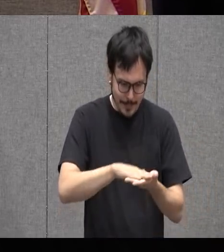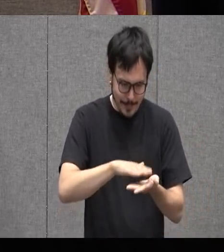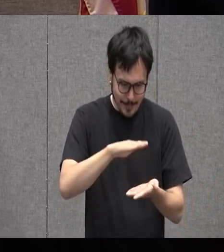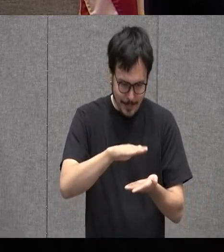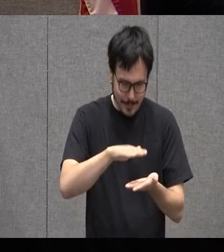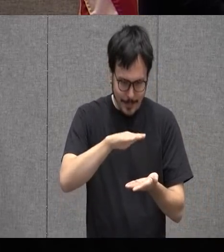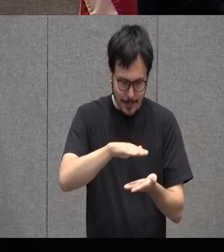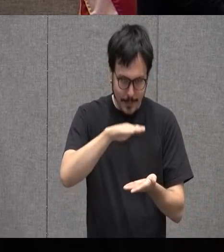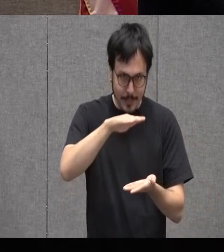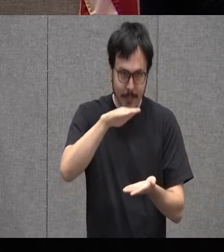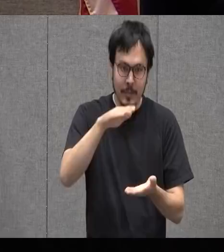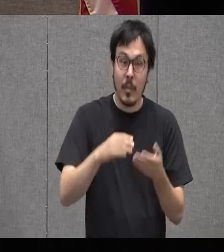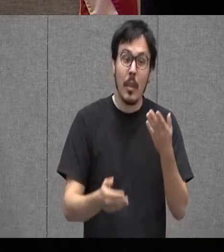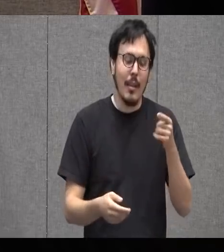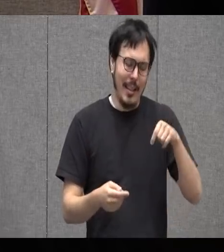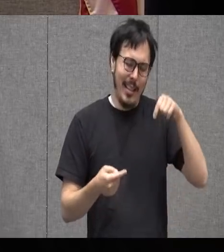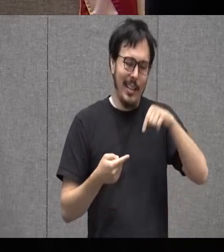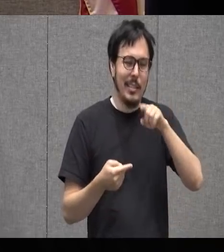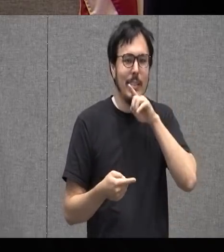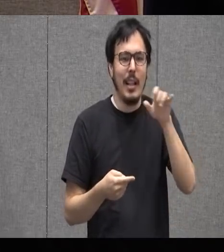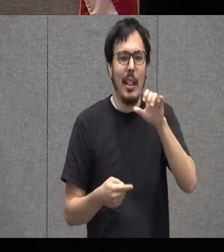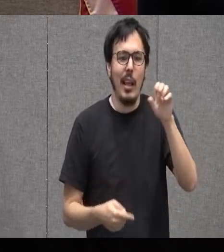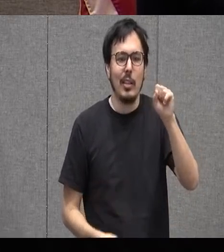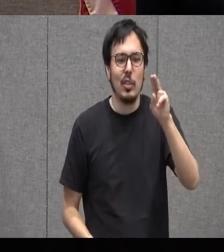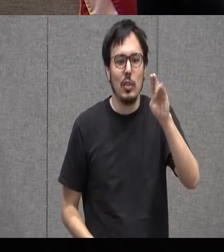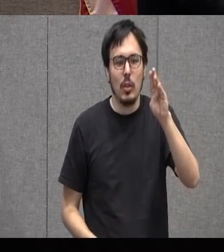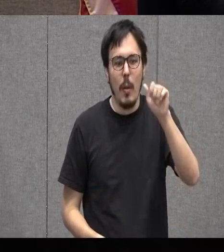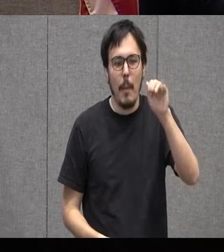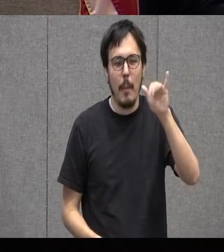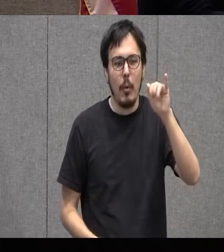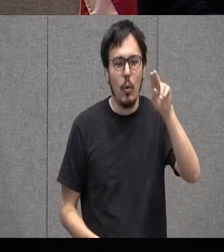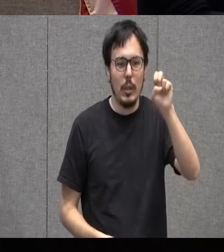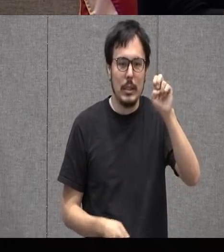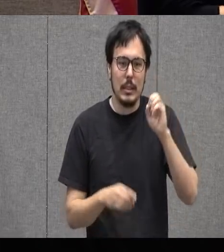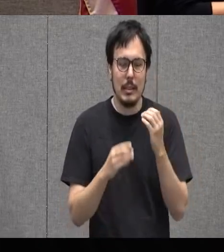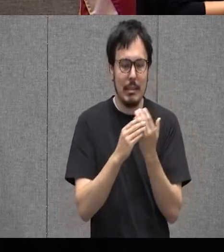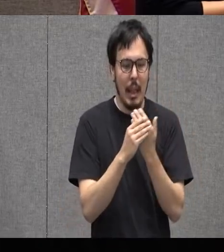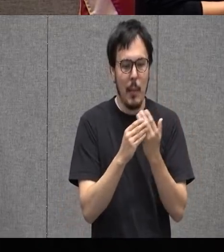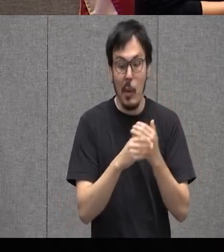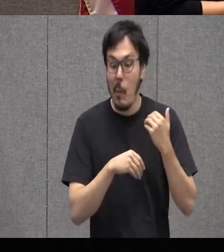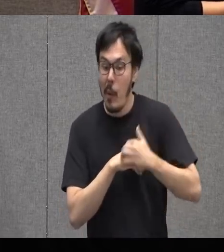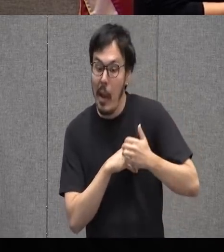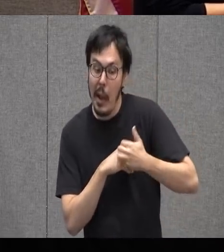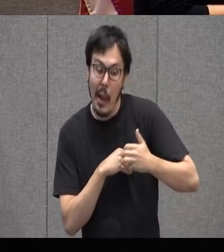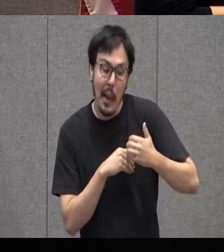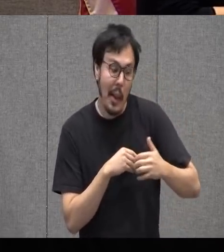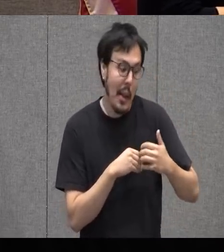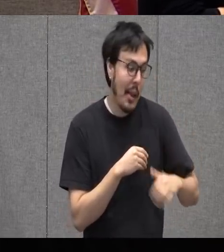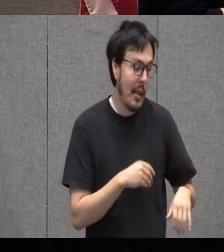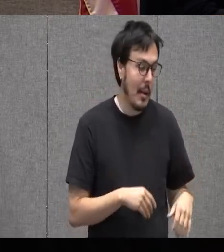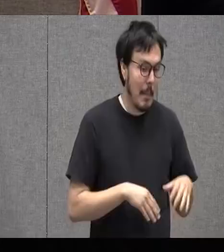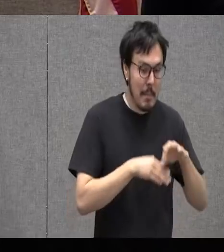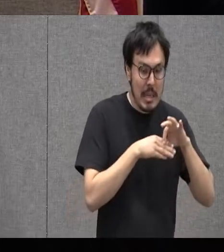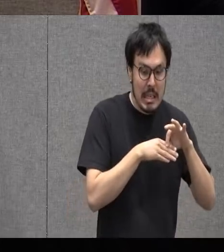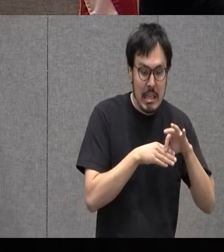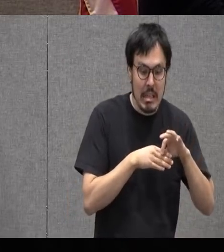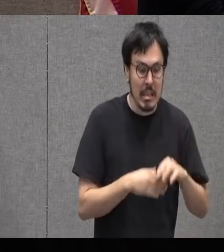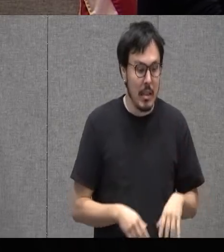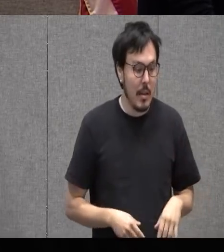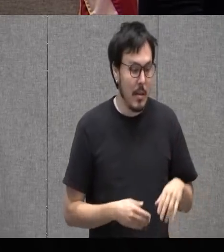like a submarine sandwich. With bread, maybe some meat, or peanut butter and jelly, some cheese.